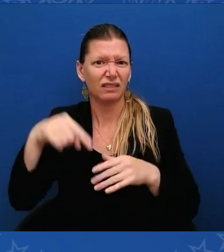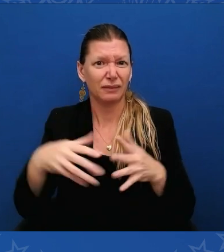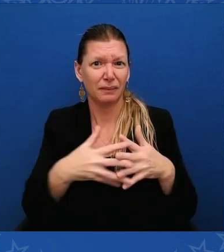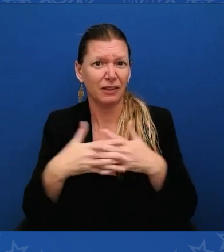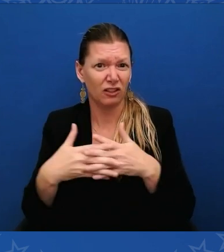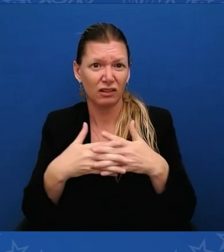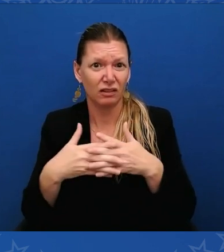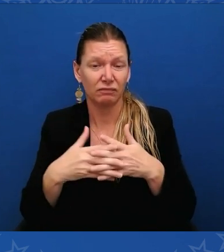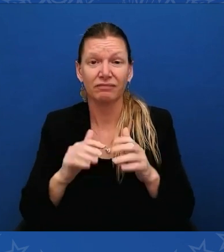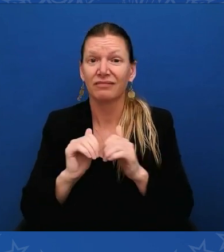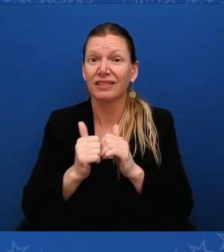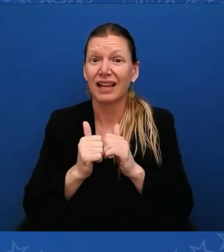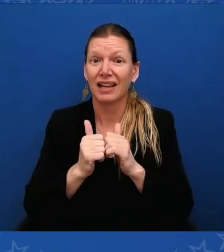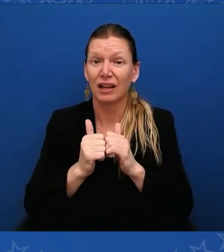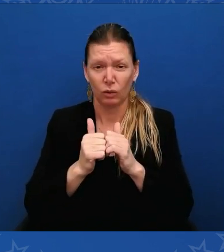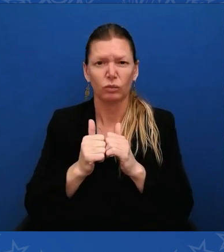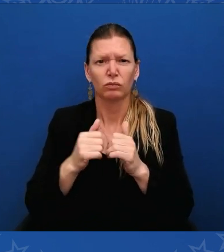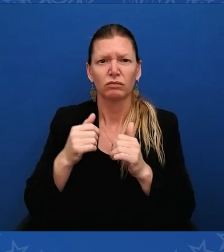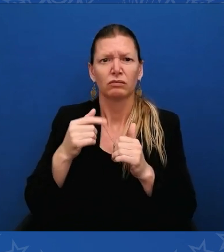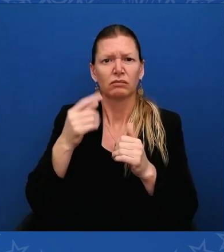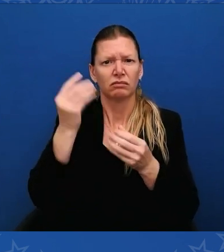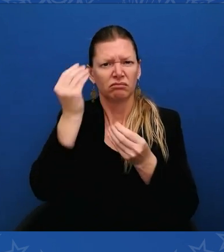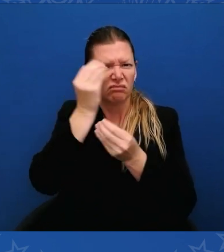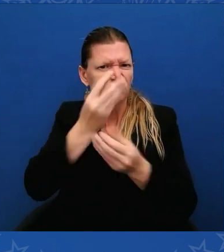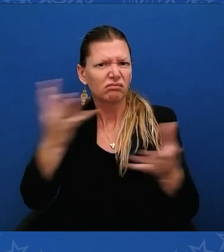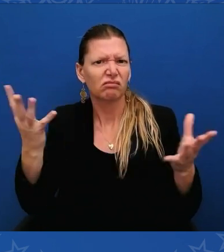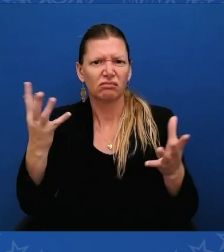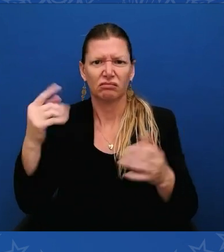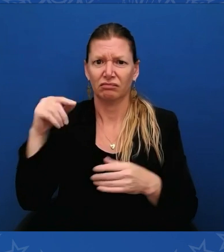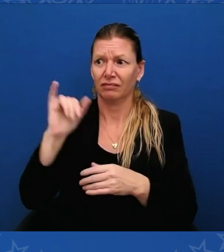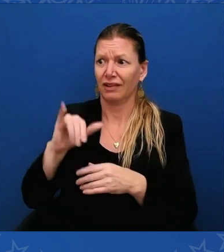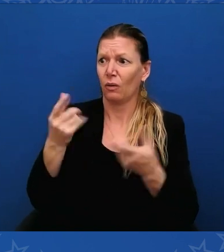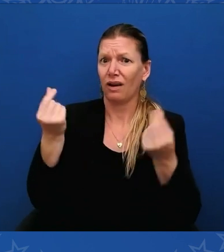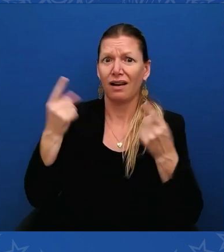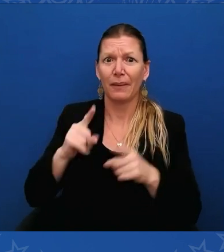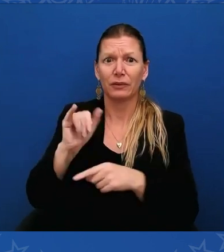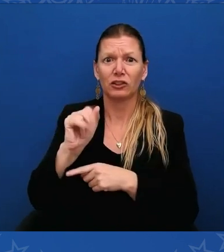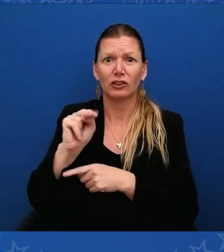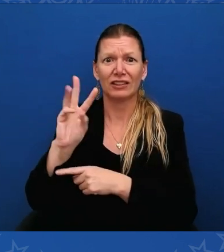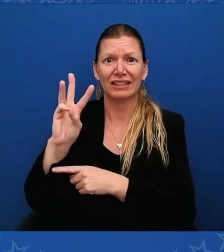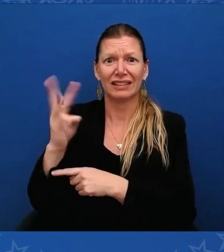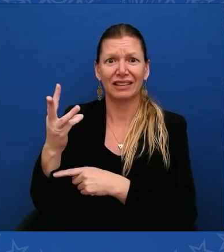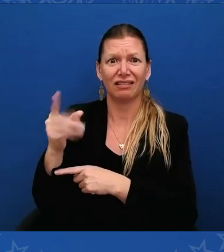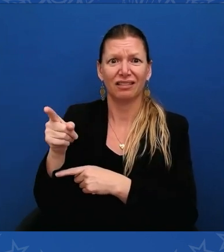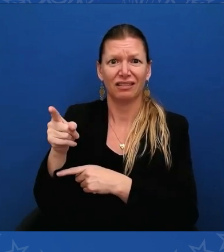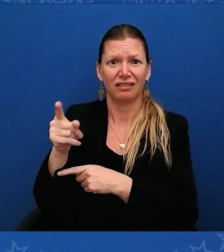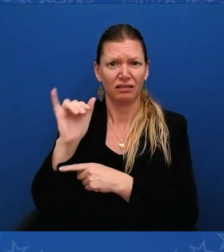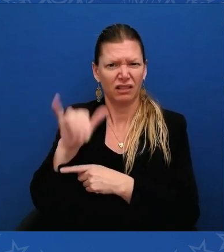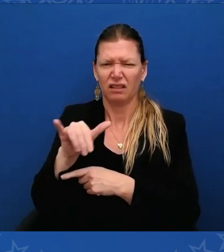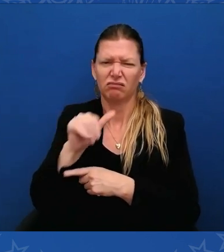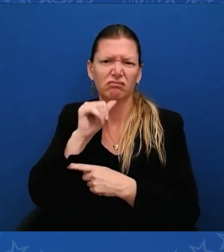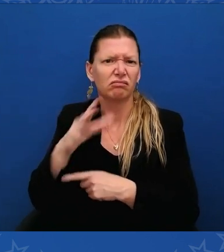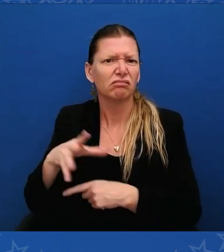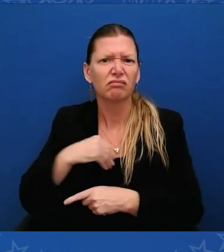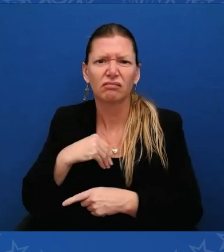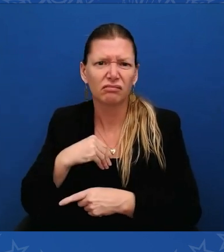Stop saying you're going to pardon insurrectionists. Start admitting their loss of the 2020 election